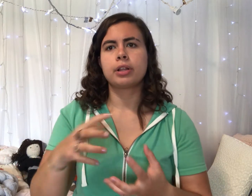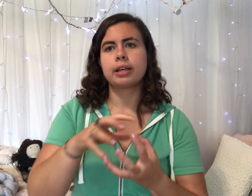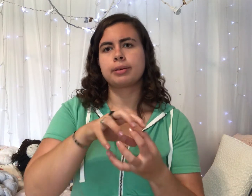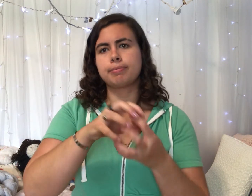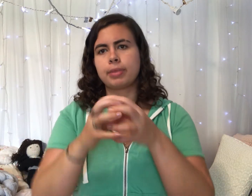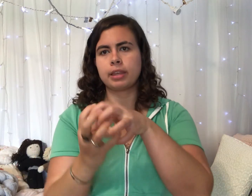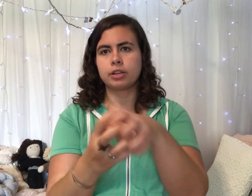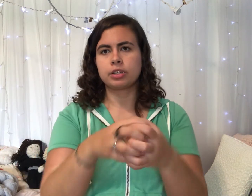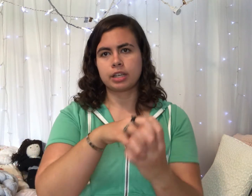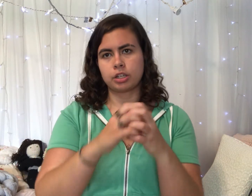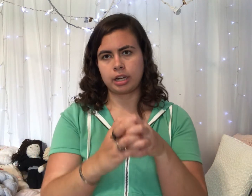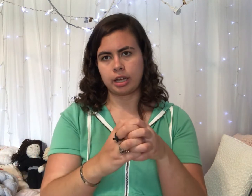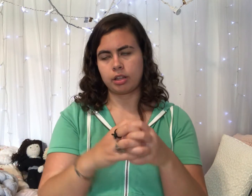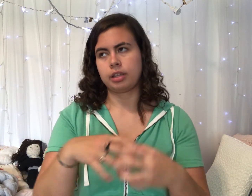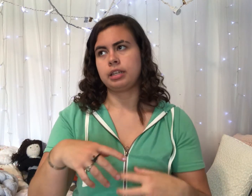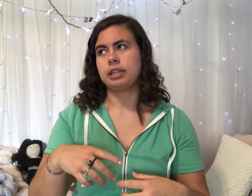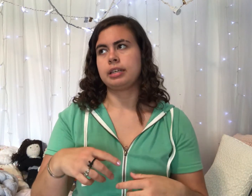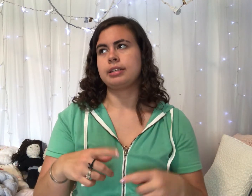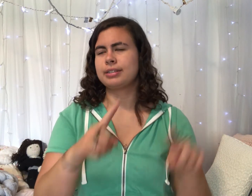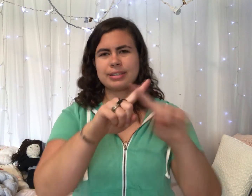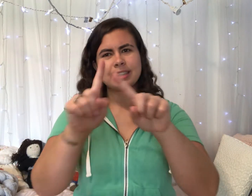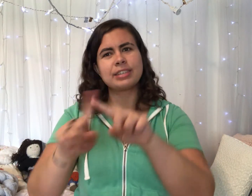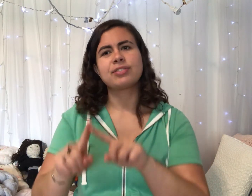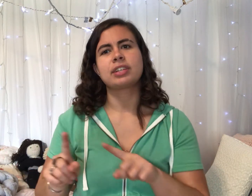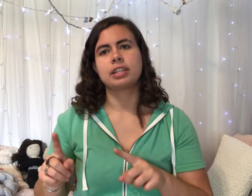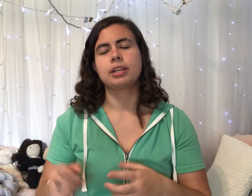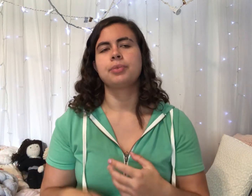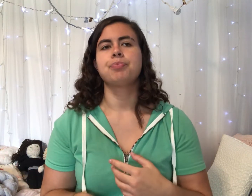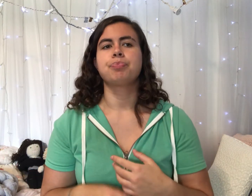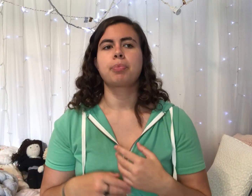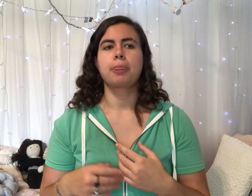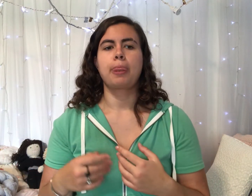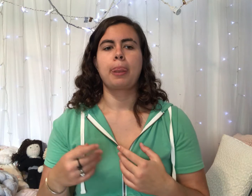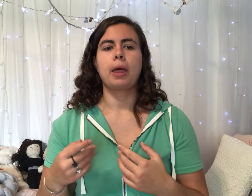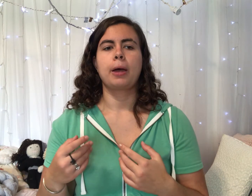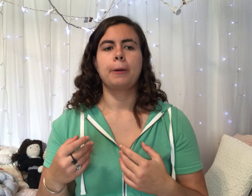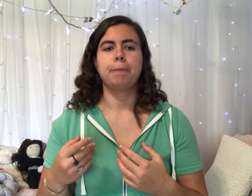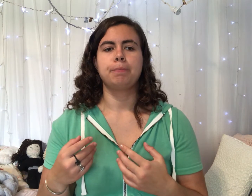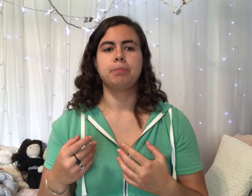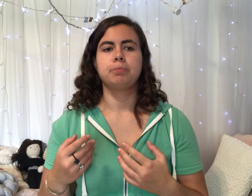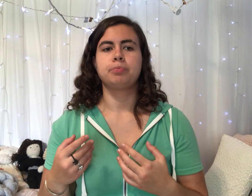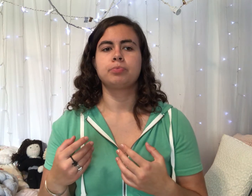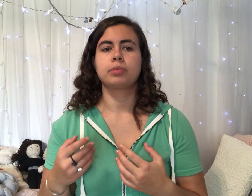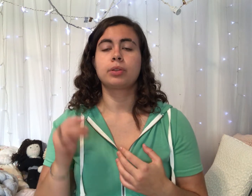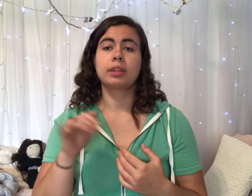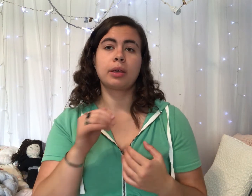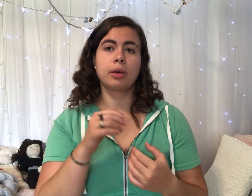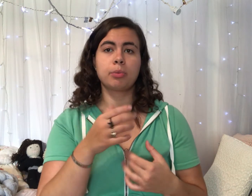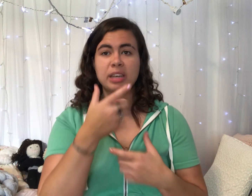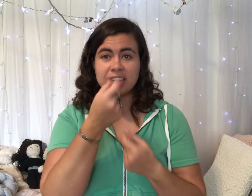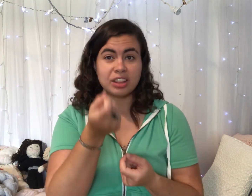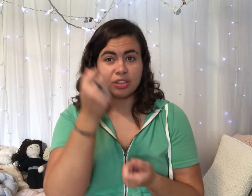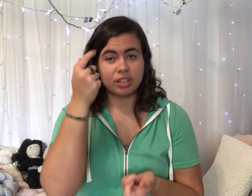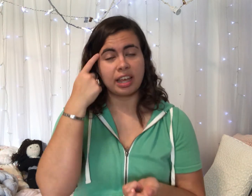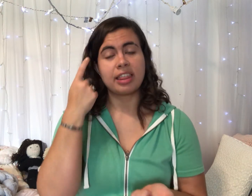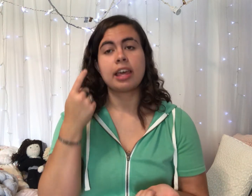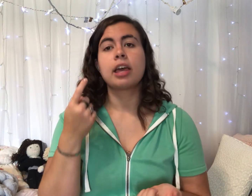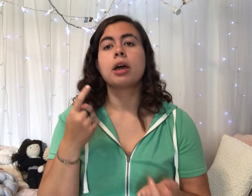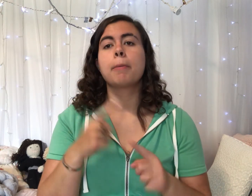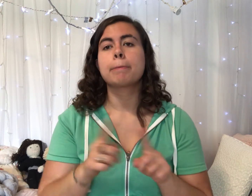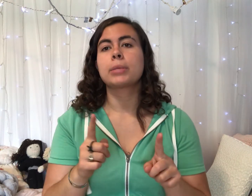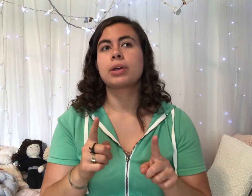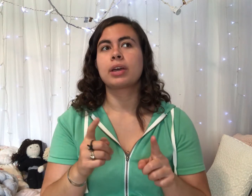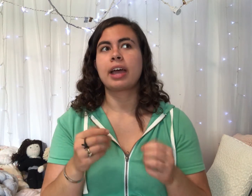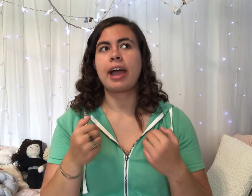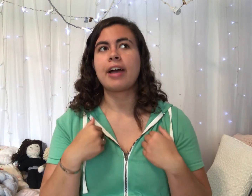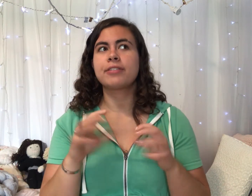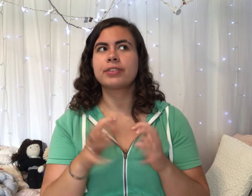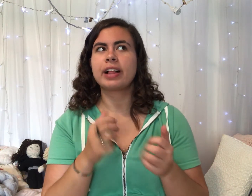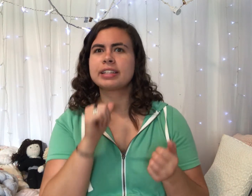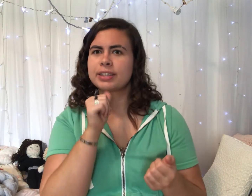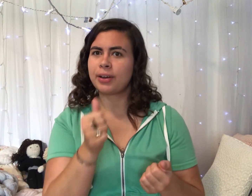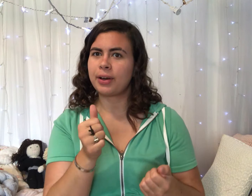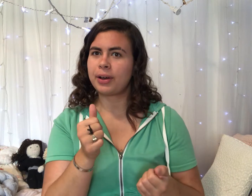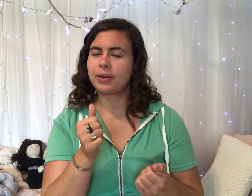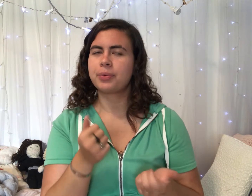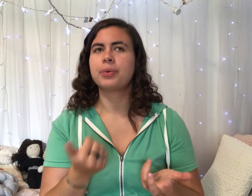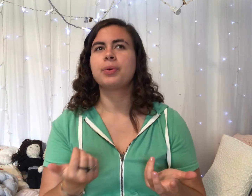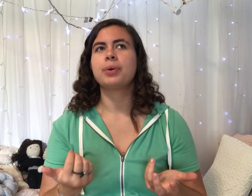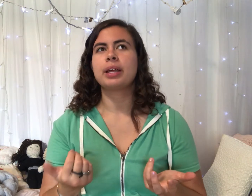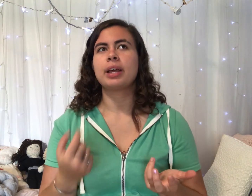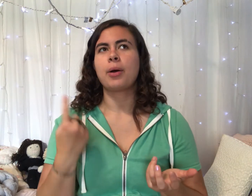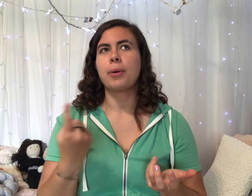about intersectionality. I think it's interesting. But we don't have an actual class.